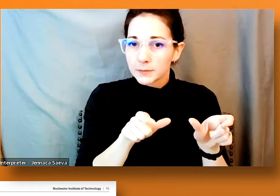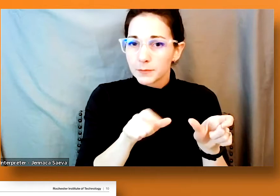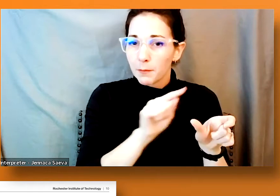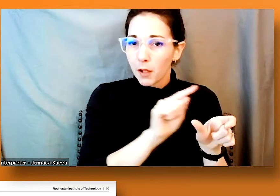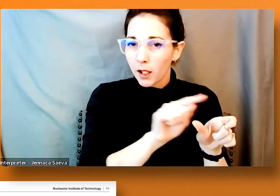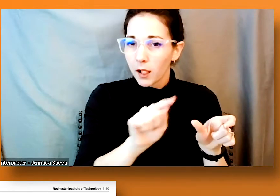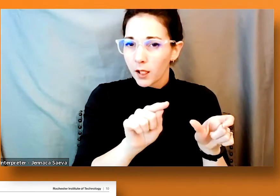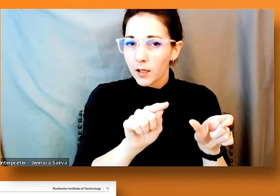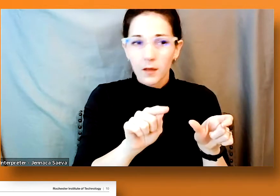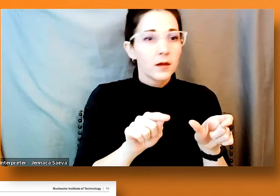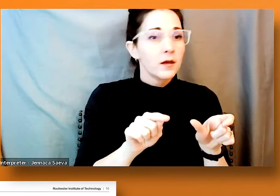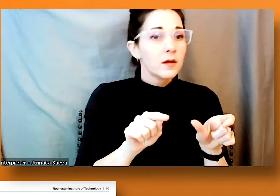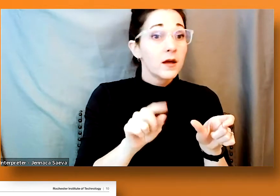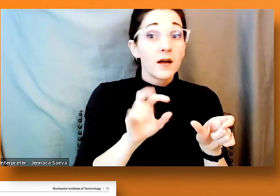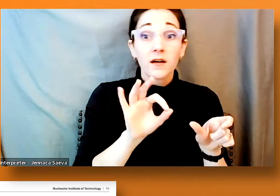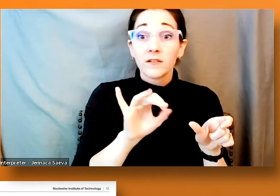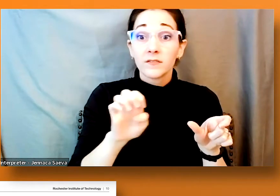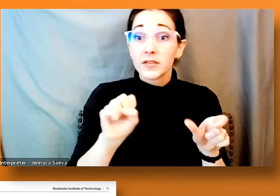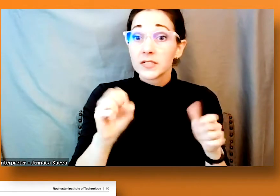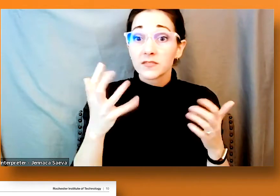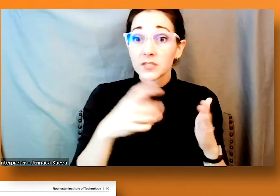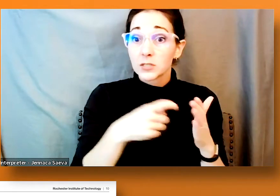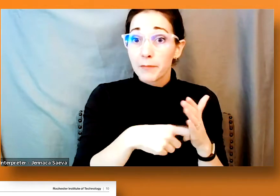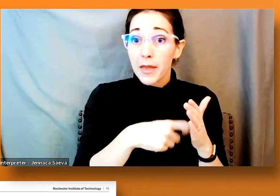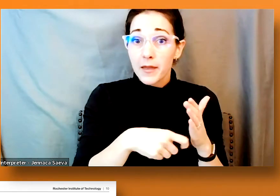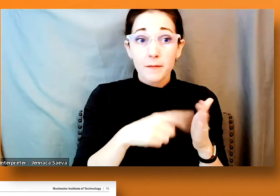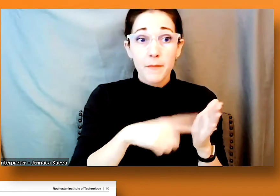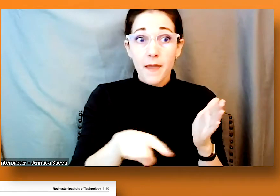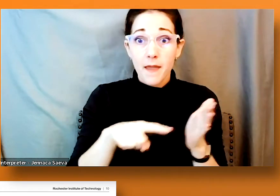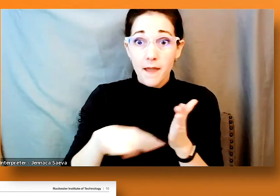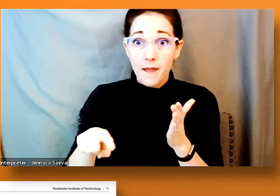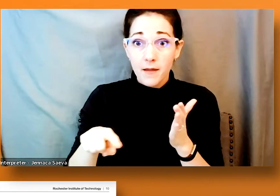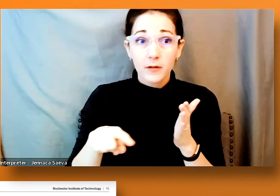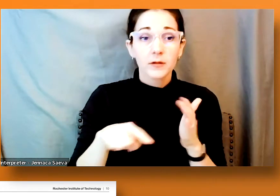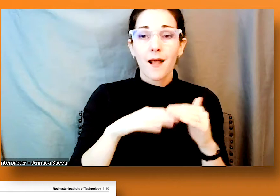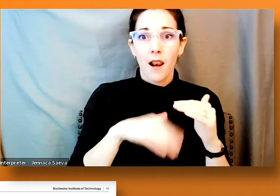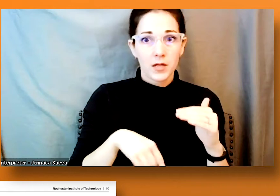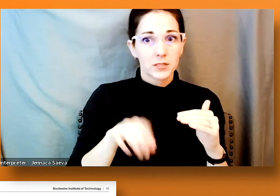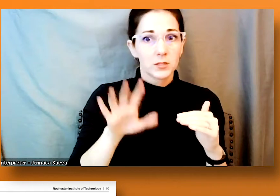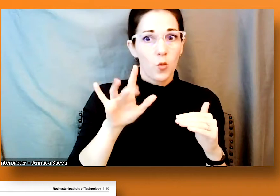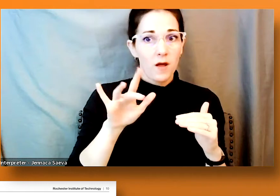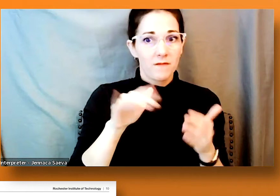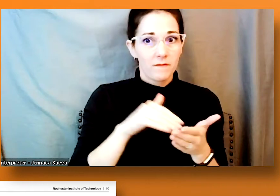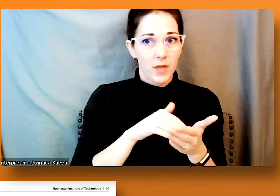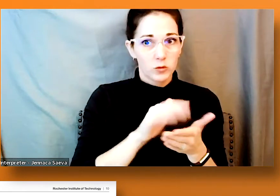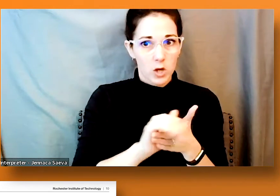and there's fees paid, and that's for the less than $25,000,